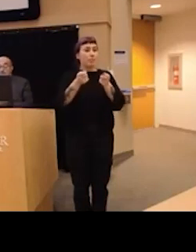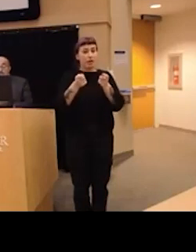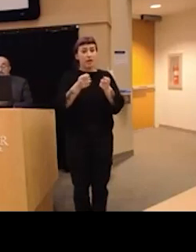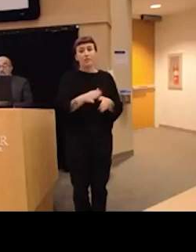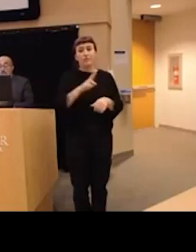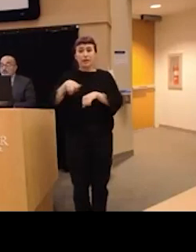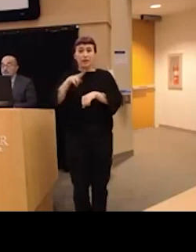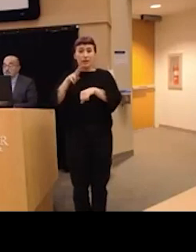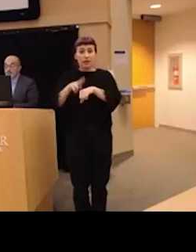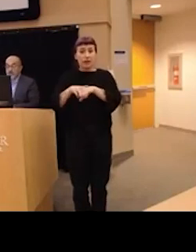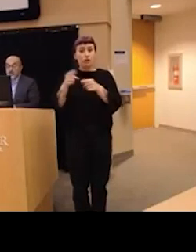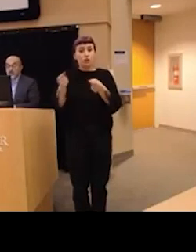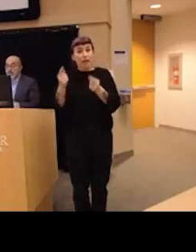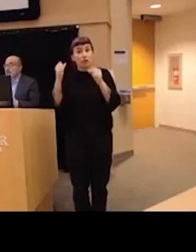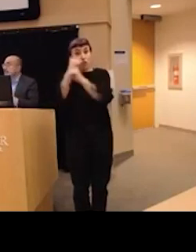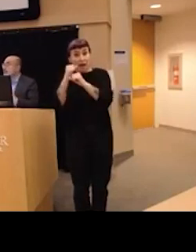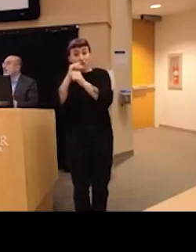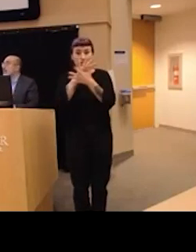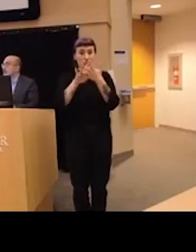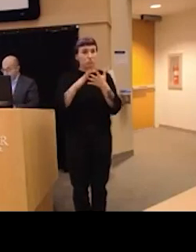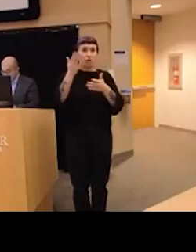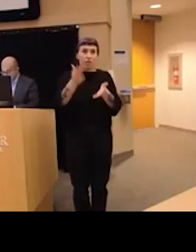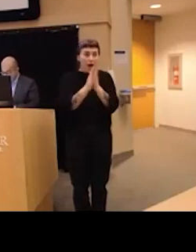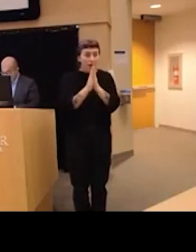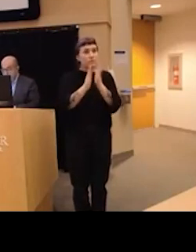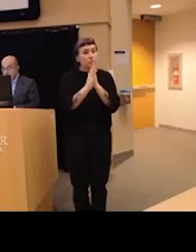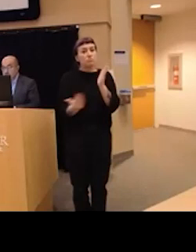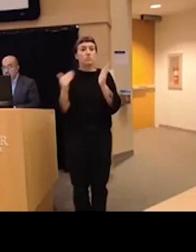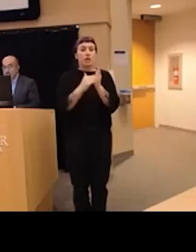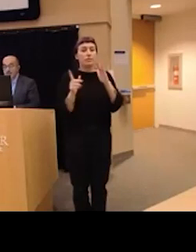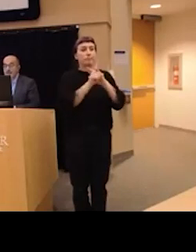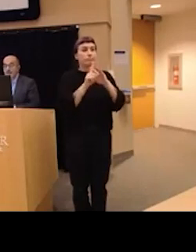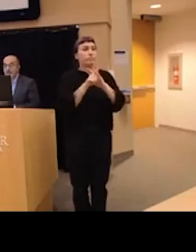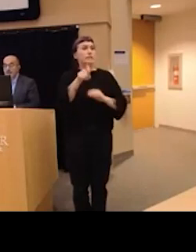pain strategy has called for this so again and again and again it comes up for this this need